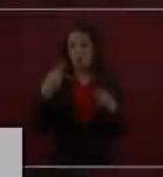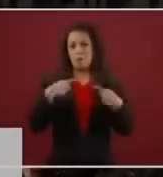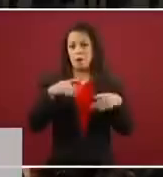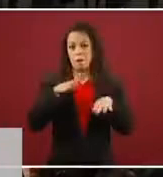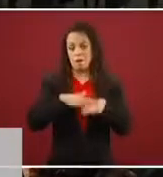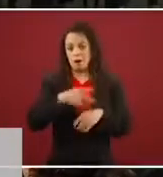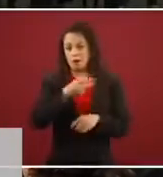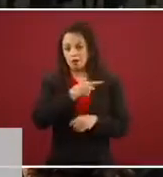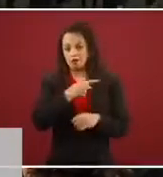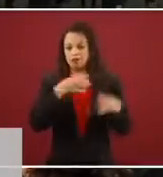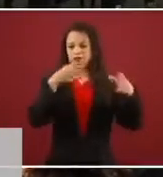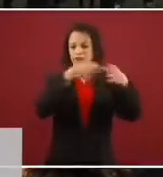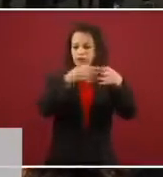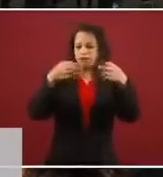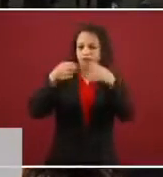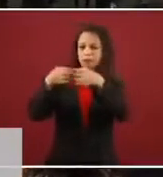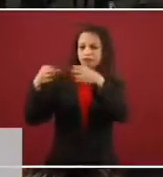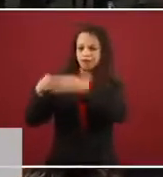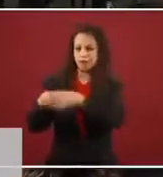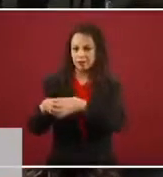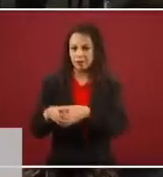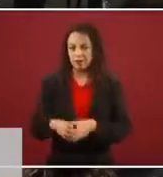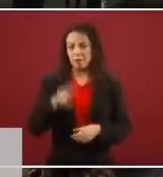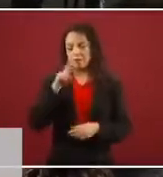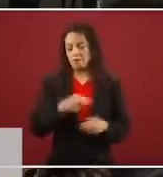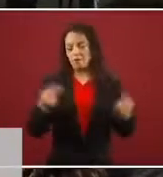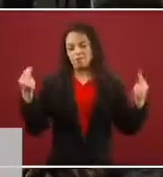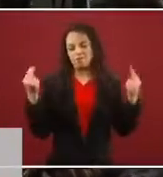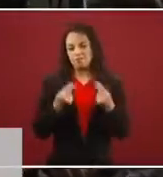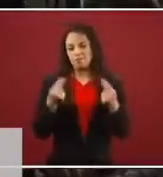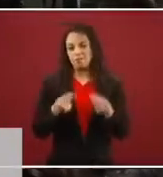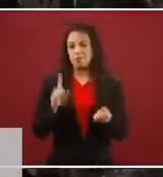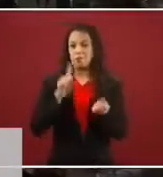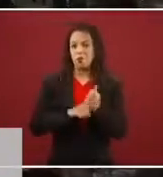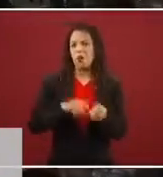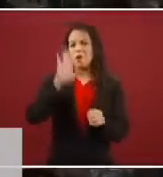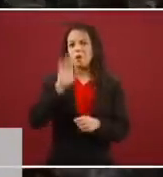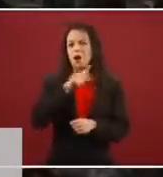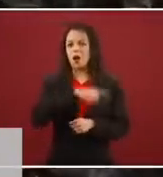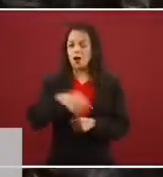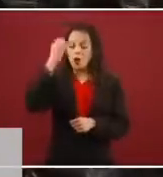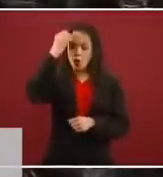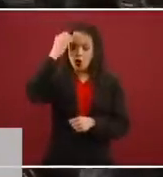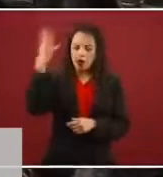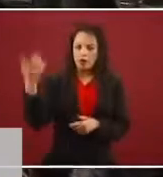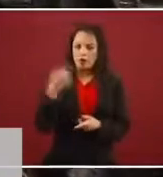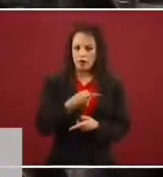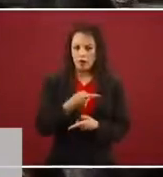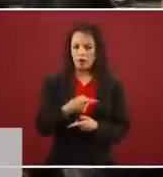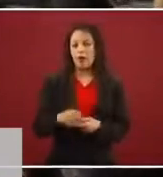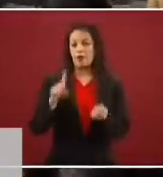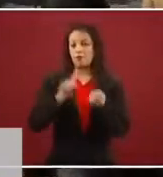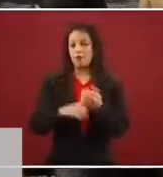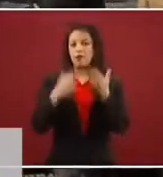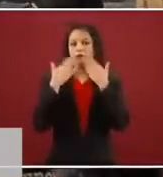A crucial part of the proposed reform is the strengthening of the defenders of the people of Mexico it is important that there are lawyers